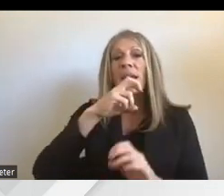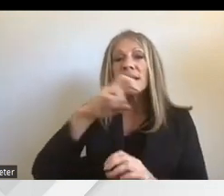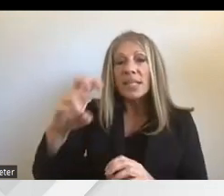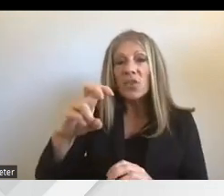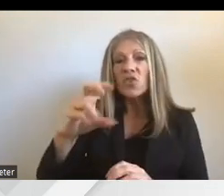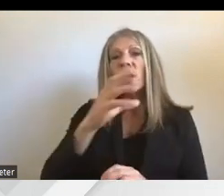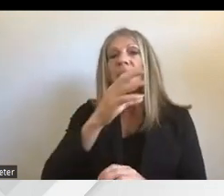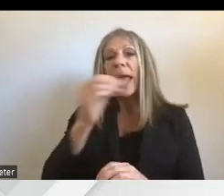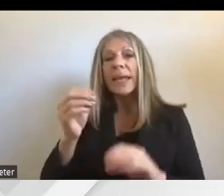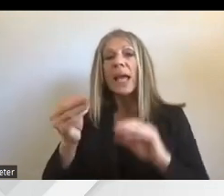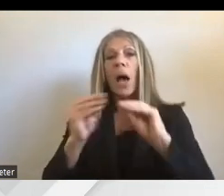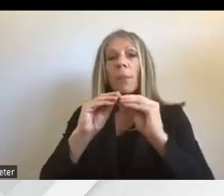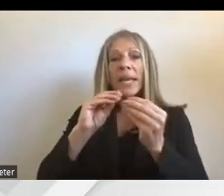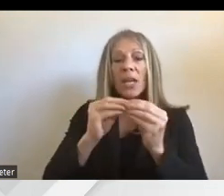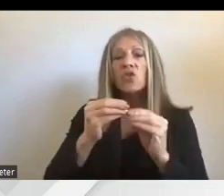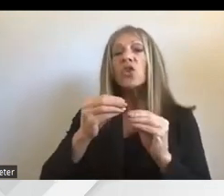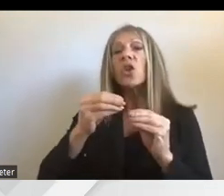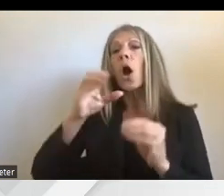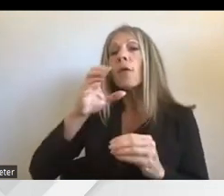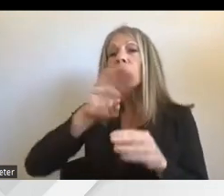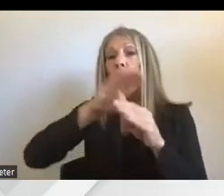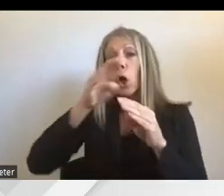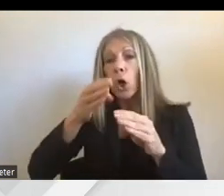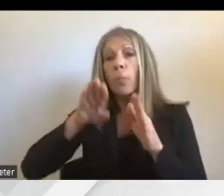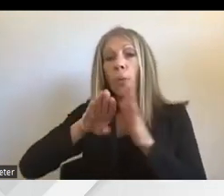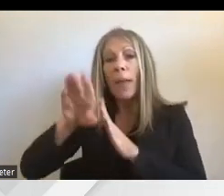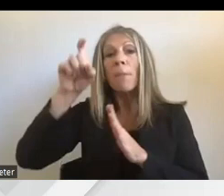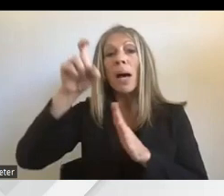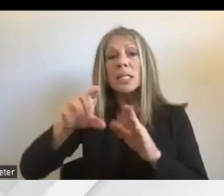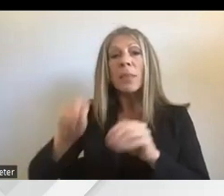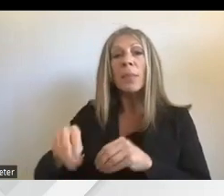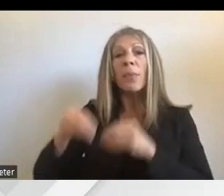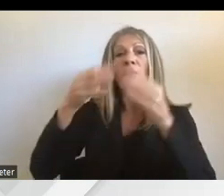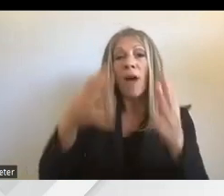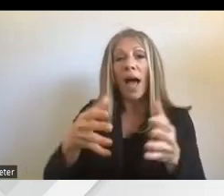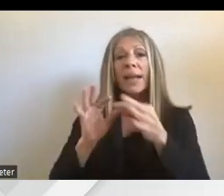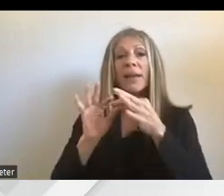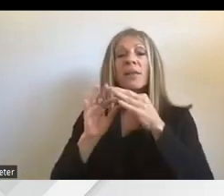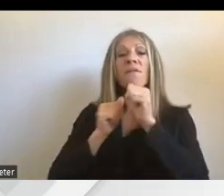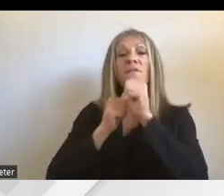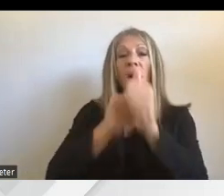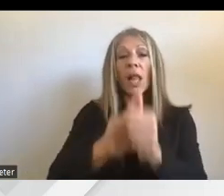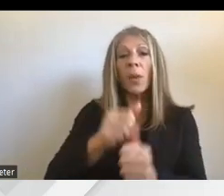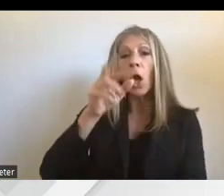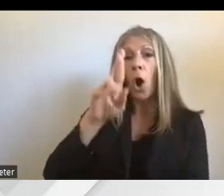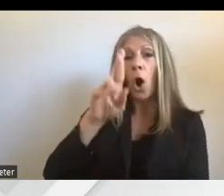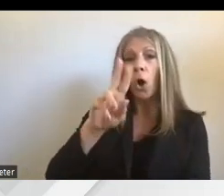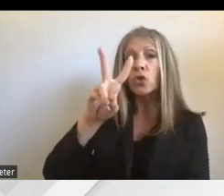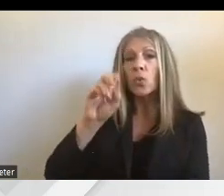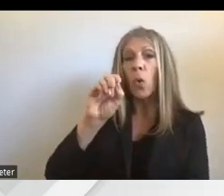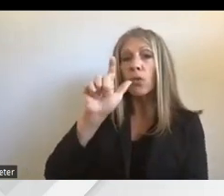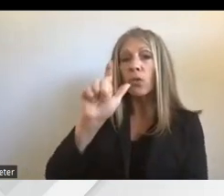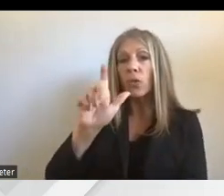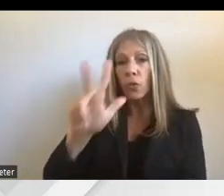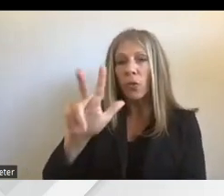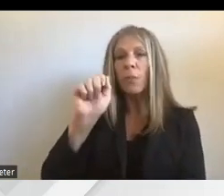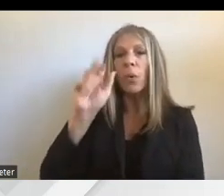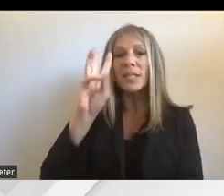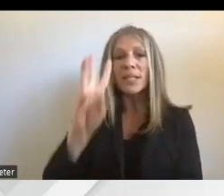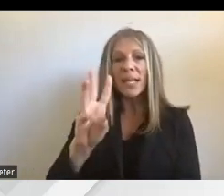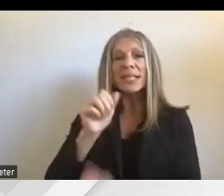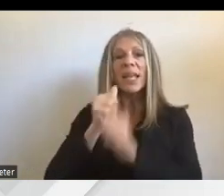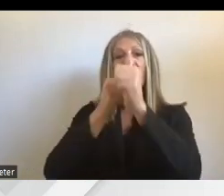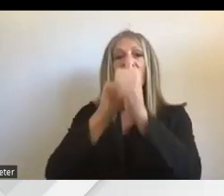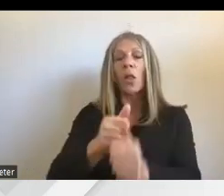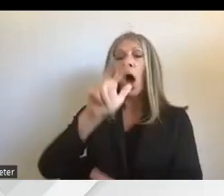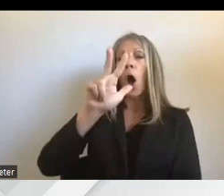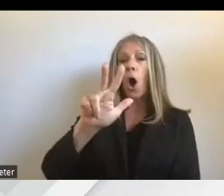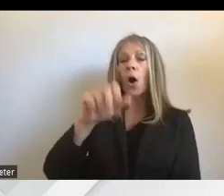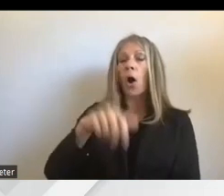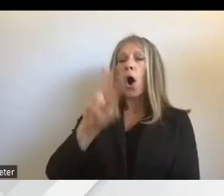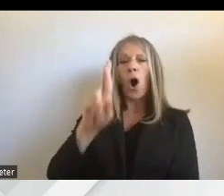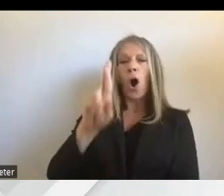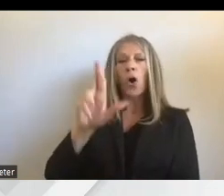ramps and blended transitions must be provided in accordance with r203.6 and comply with r304.